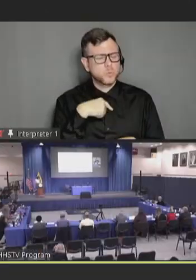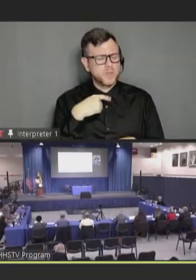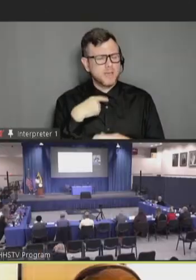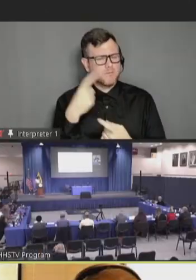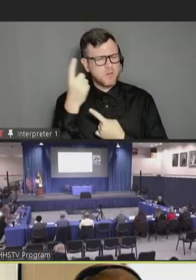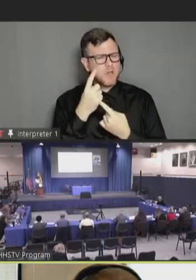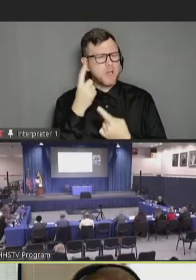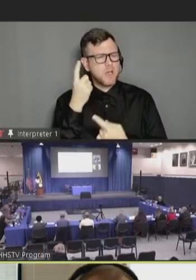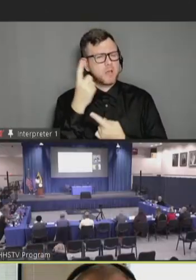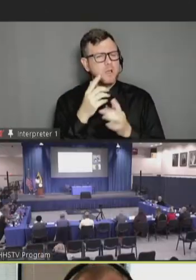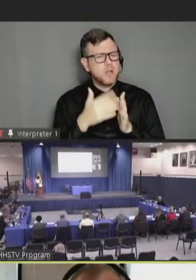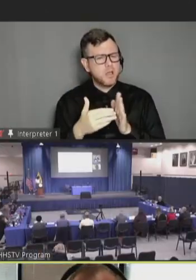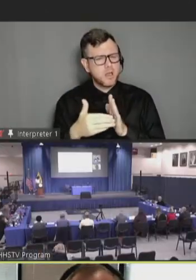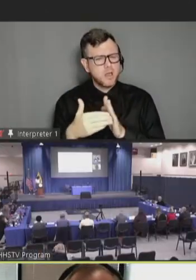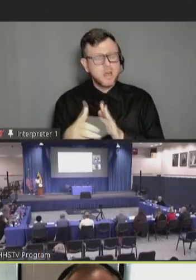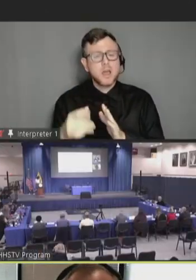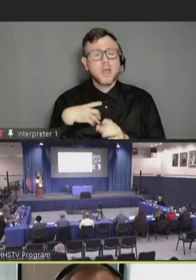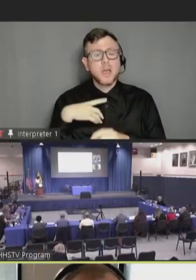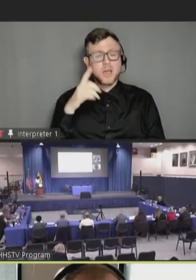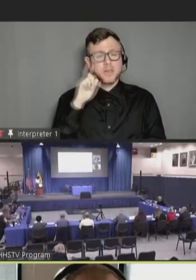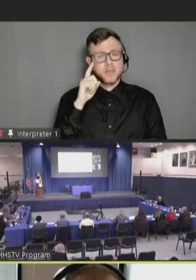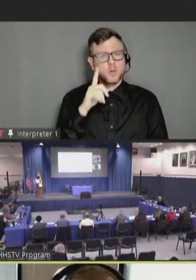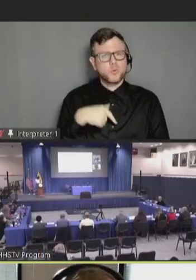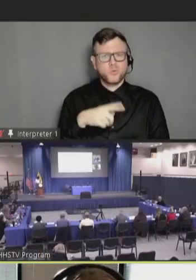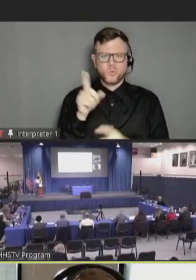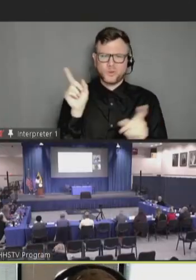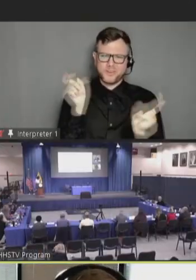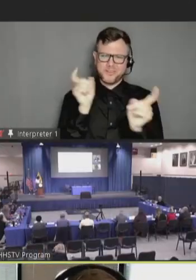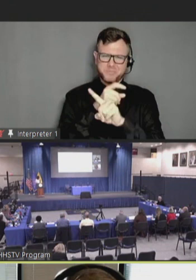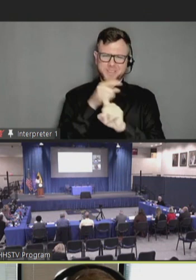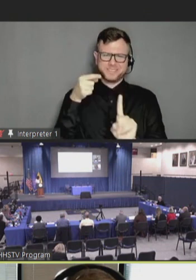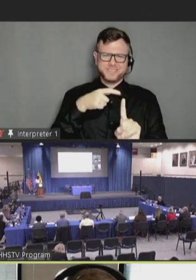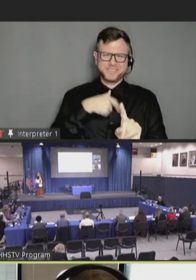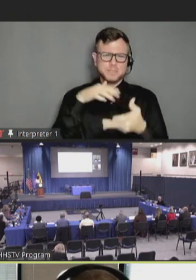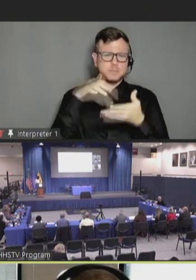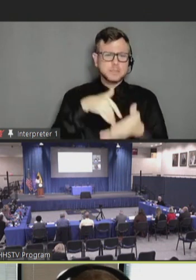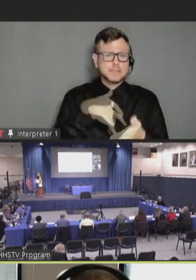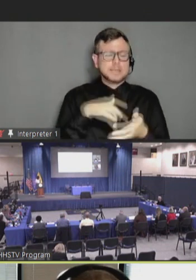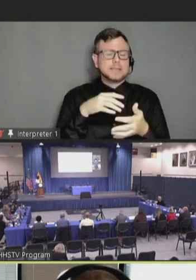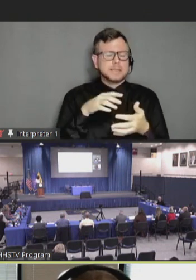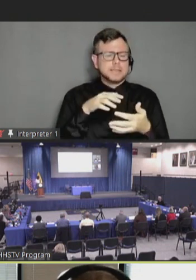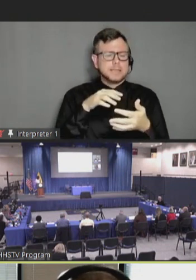You know, I think as complex as it is to study the safety of the schedule, I think it's equally